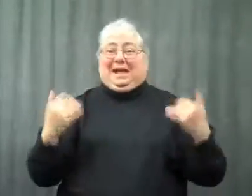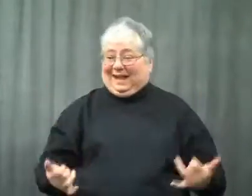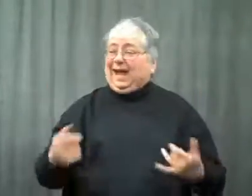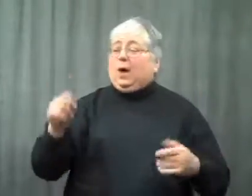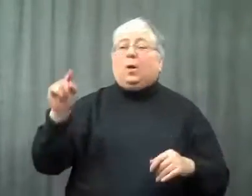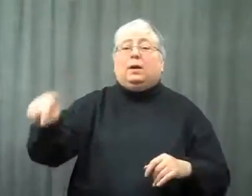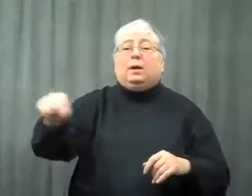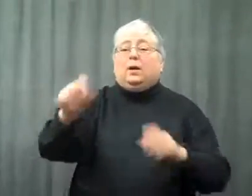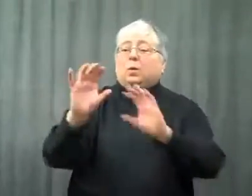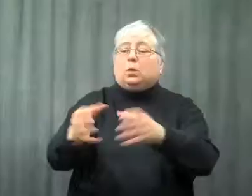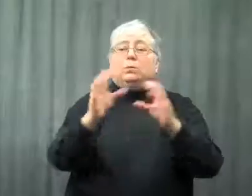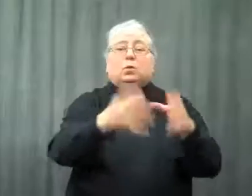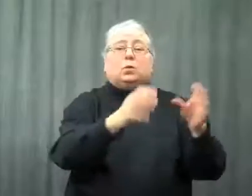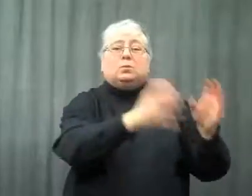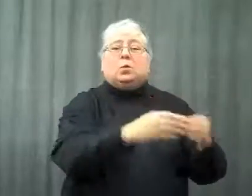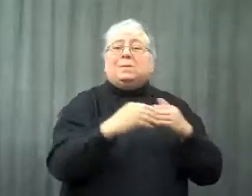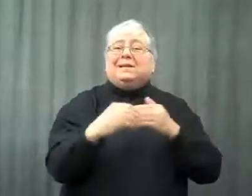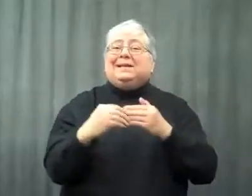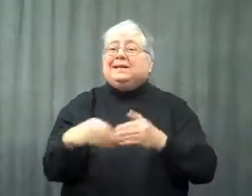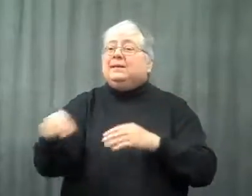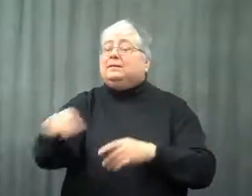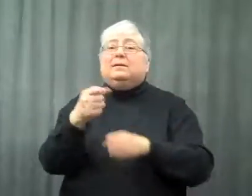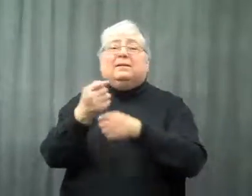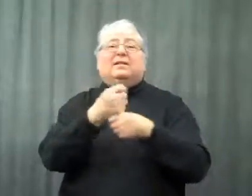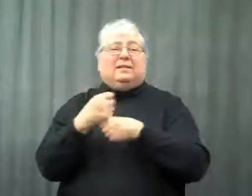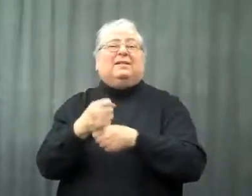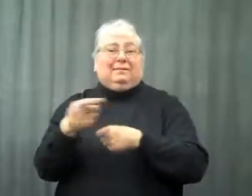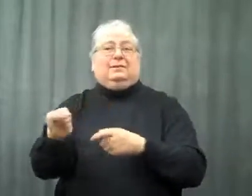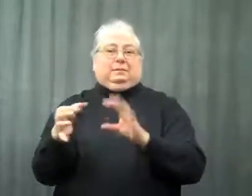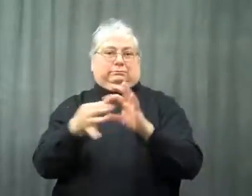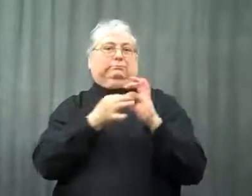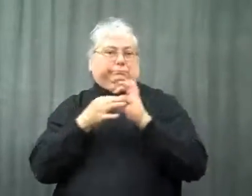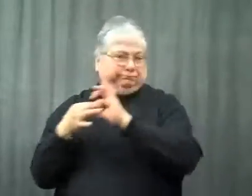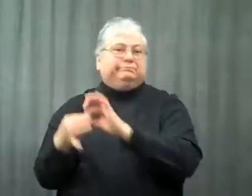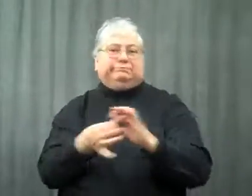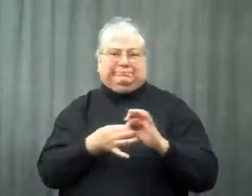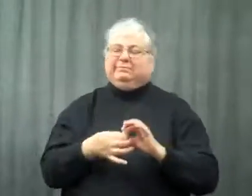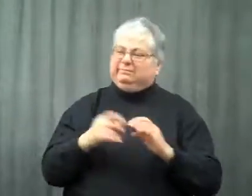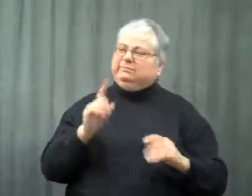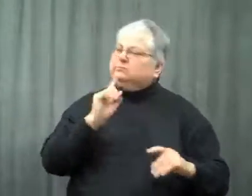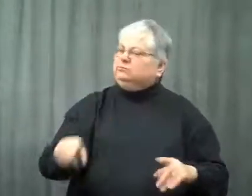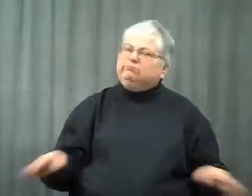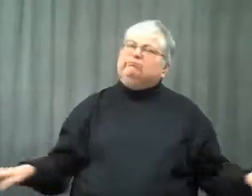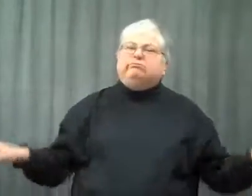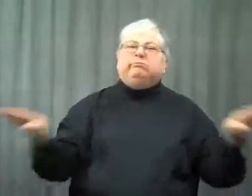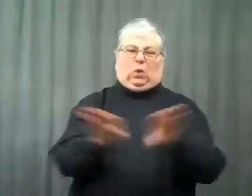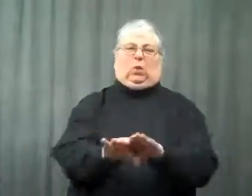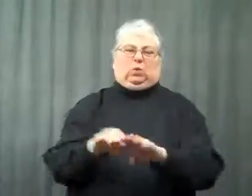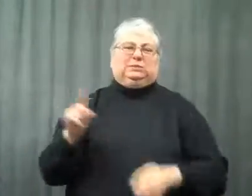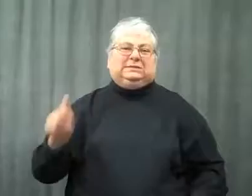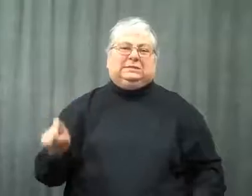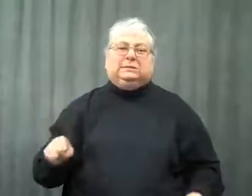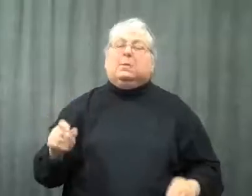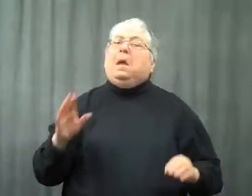The leaders of the protesting groups united and said it needed to be shut down.